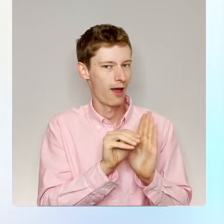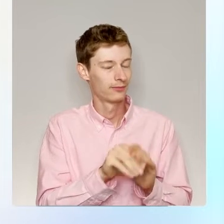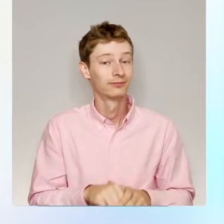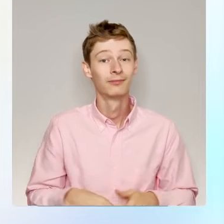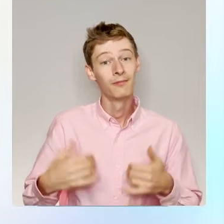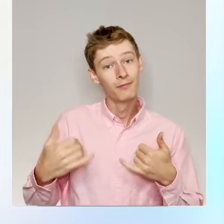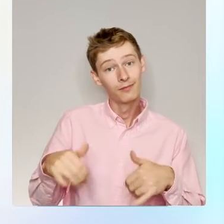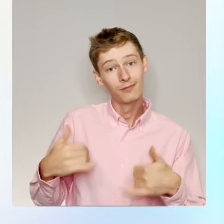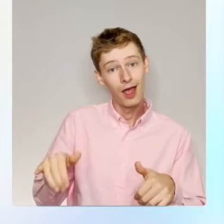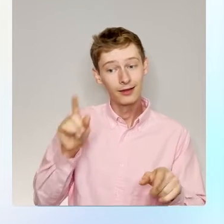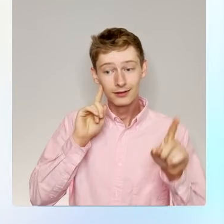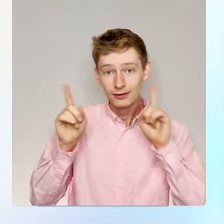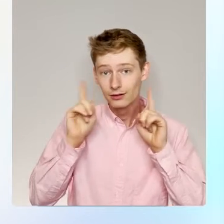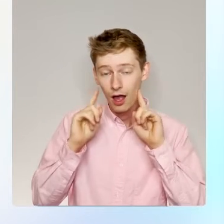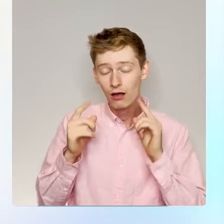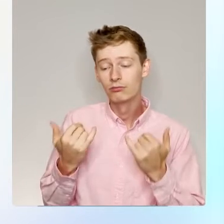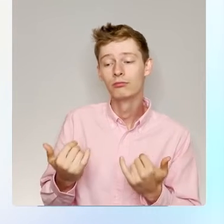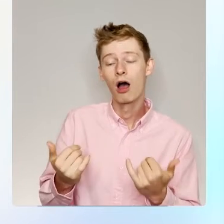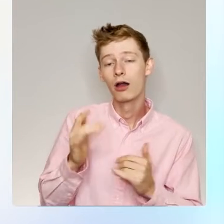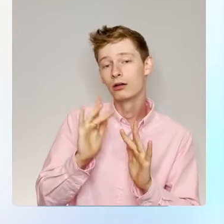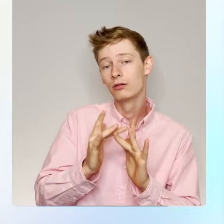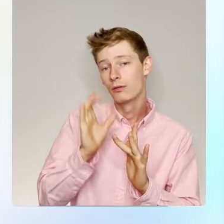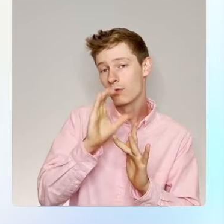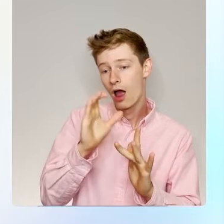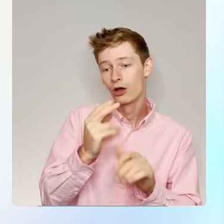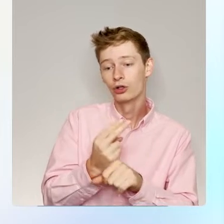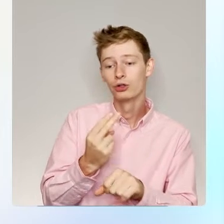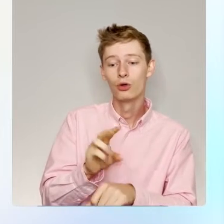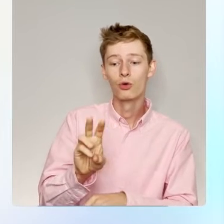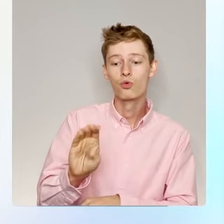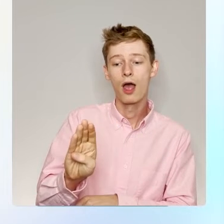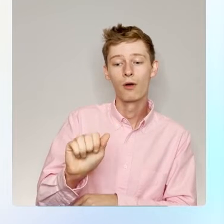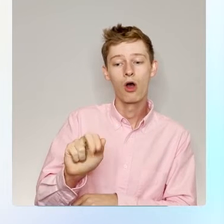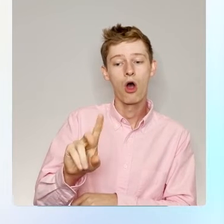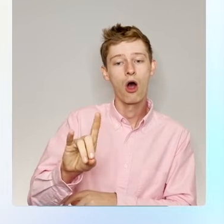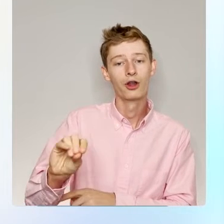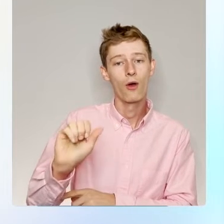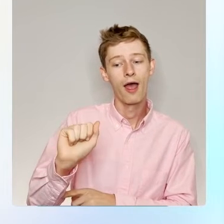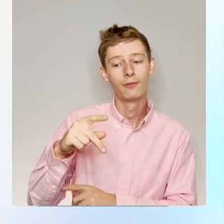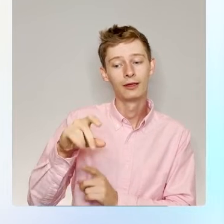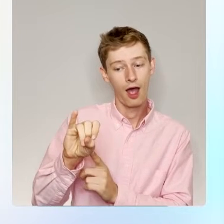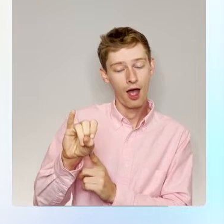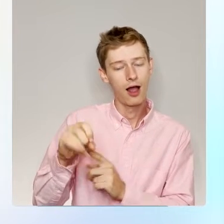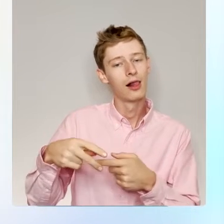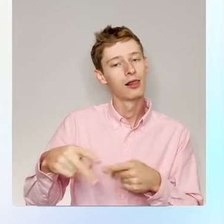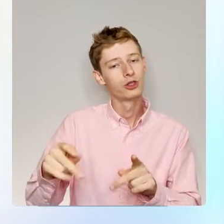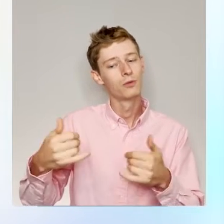and some of the 3D engines like Three.js have their own sound components to work with the visual part.